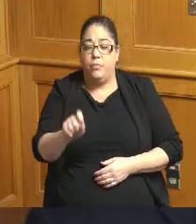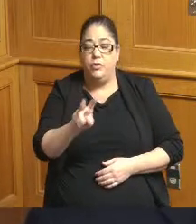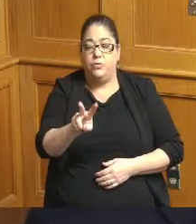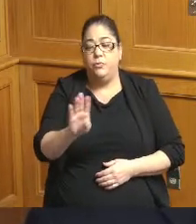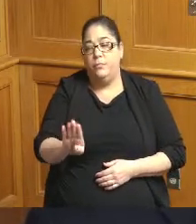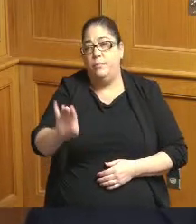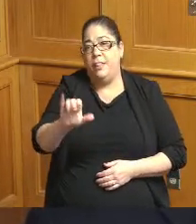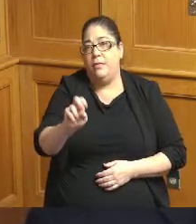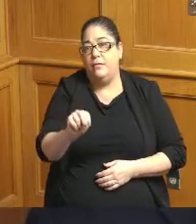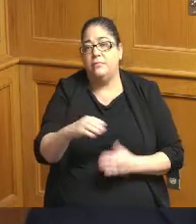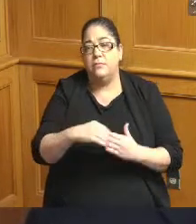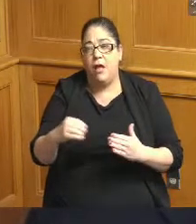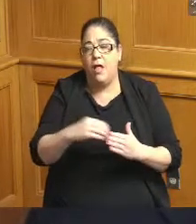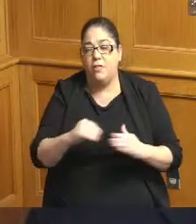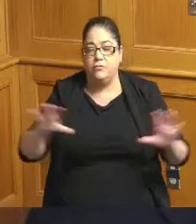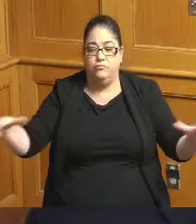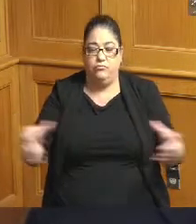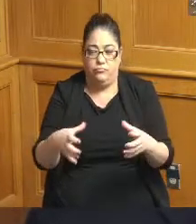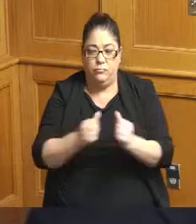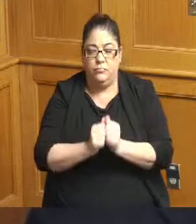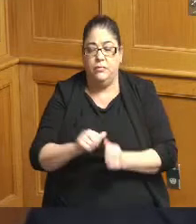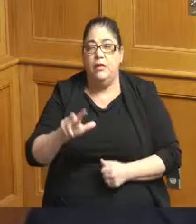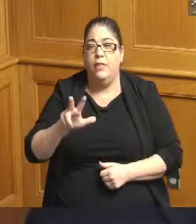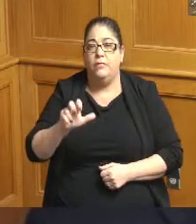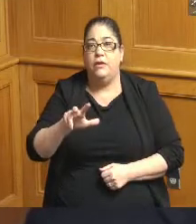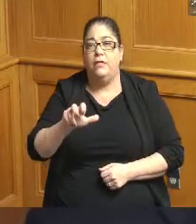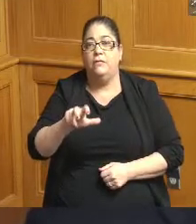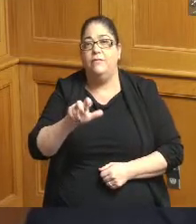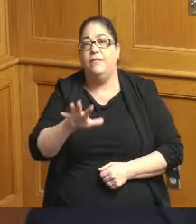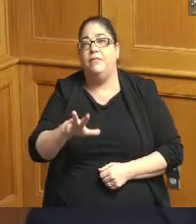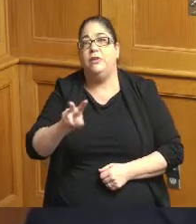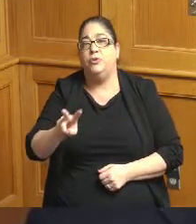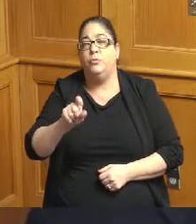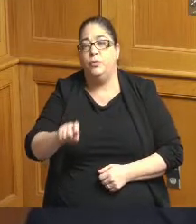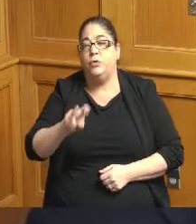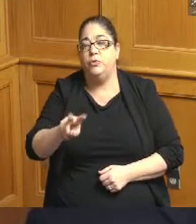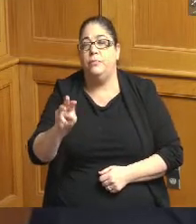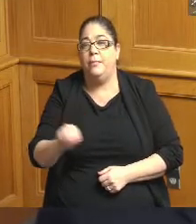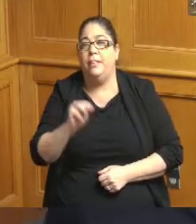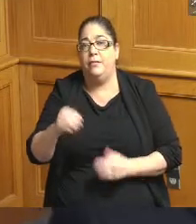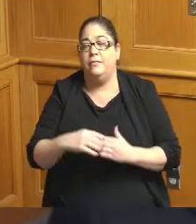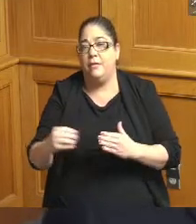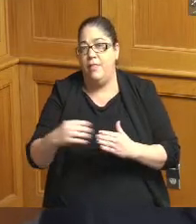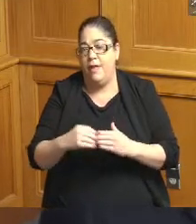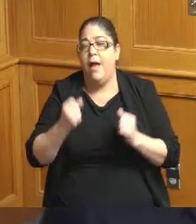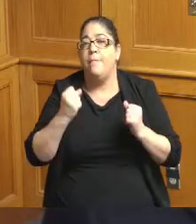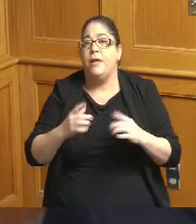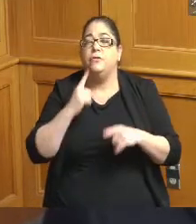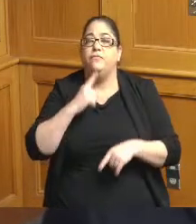all funds budget 352.2 million is the component of the budget that comprises the county general fund